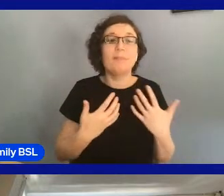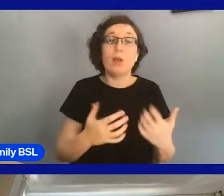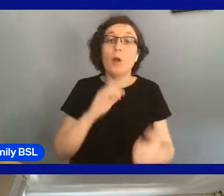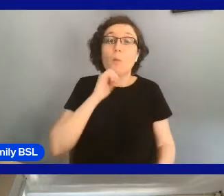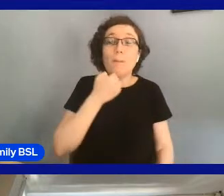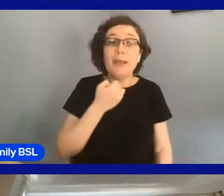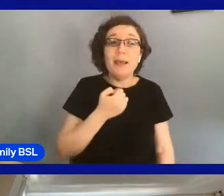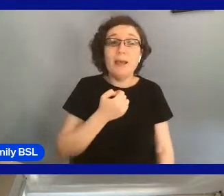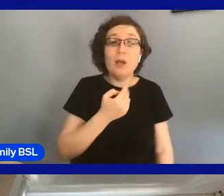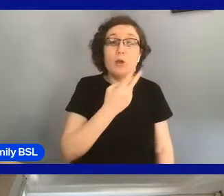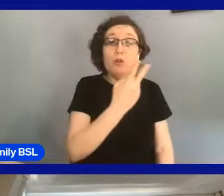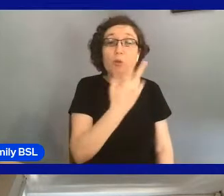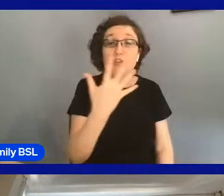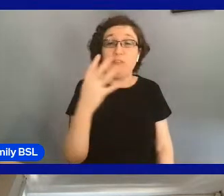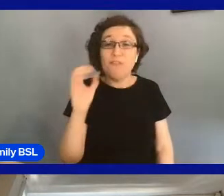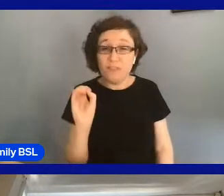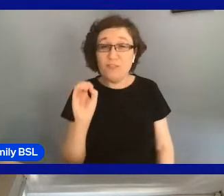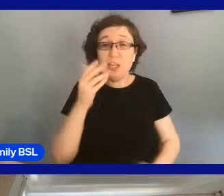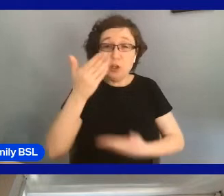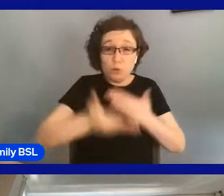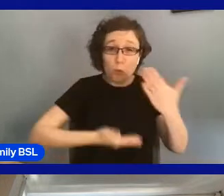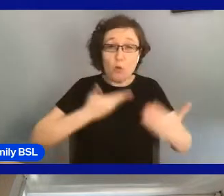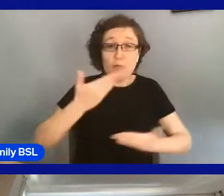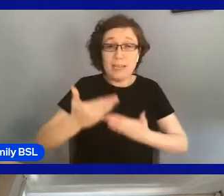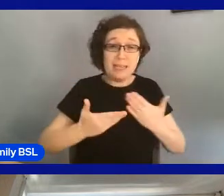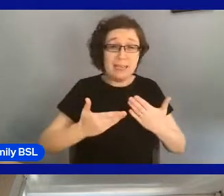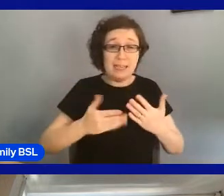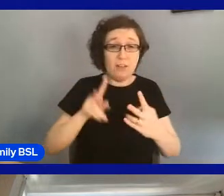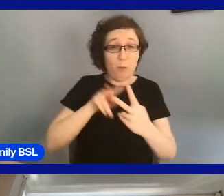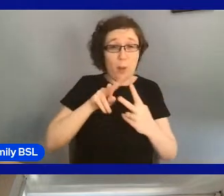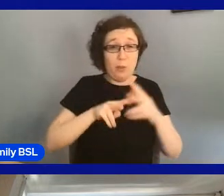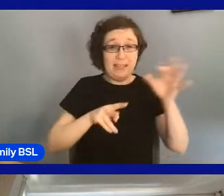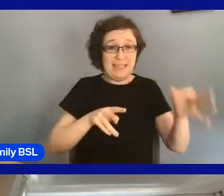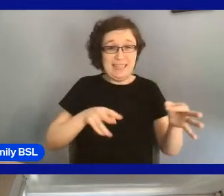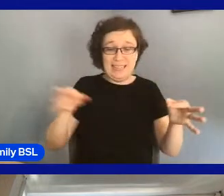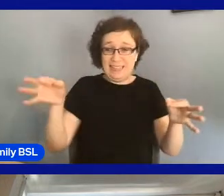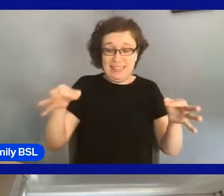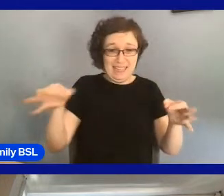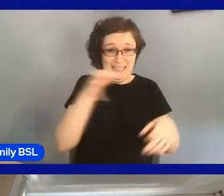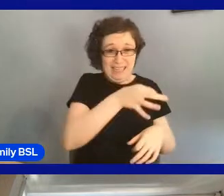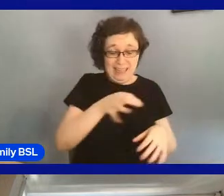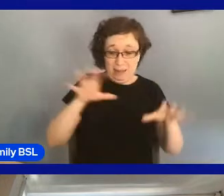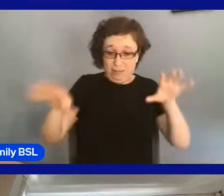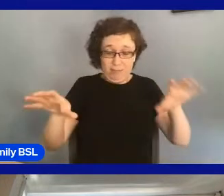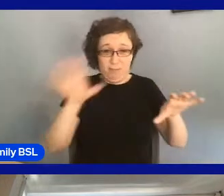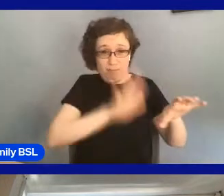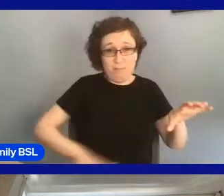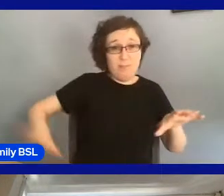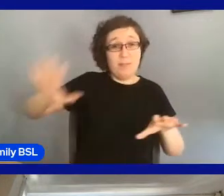It is definitely not finished yet, but we are going to be releasing it at the end of May which